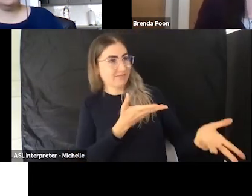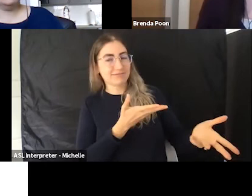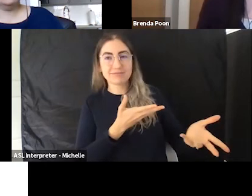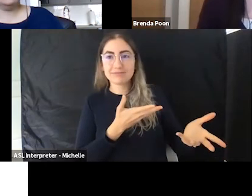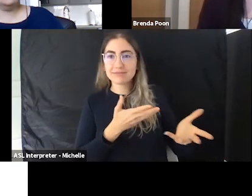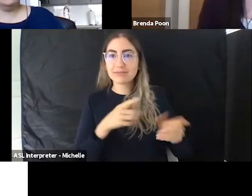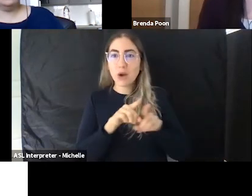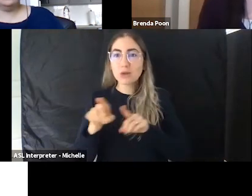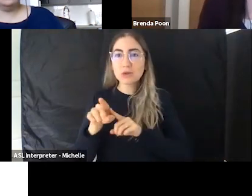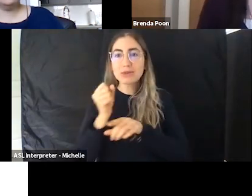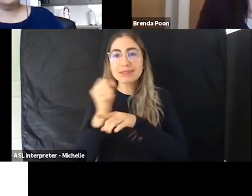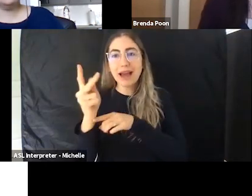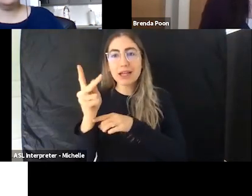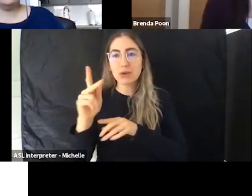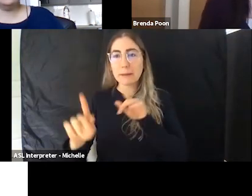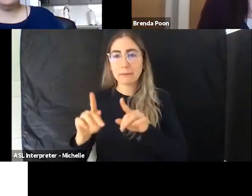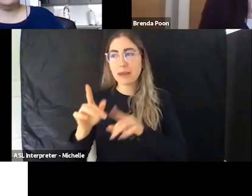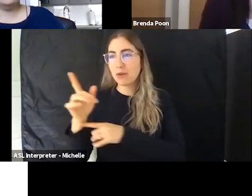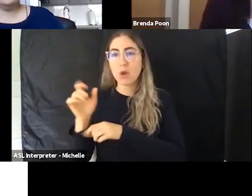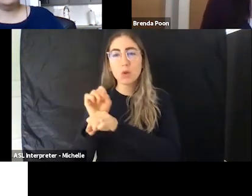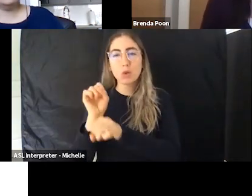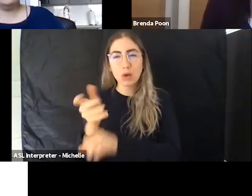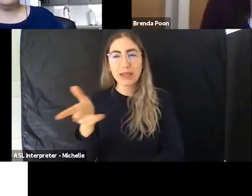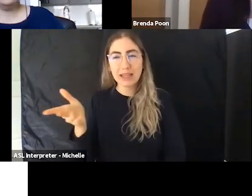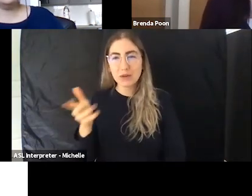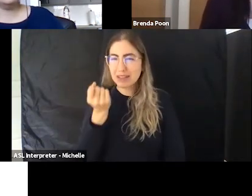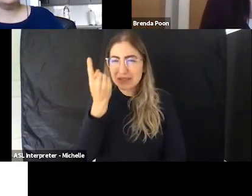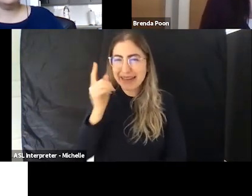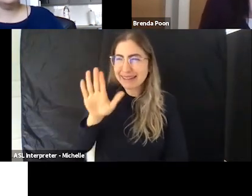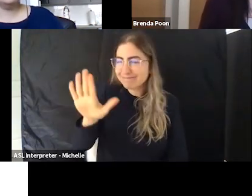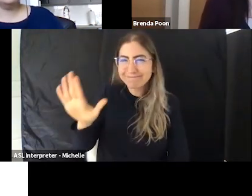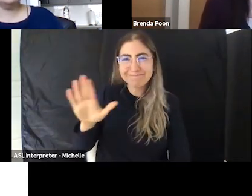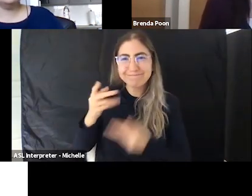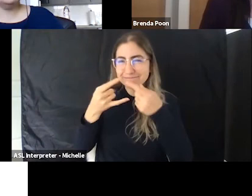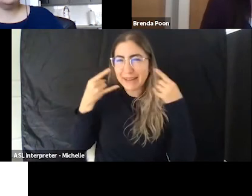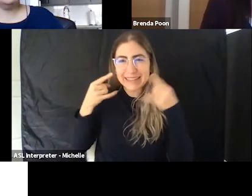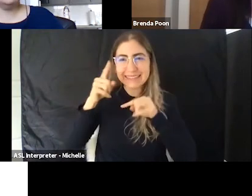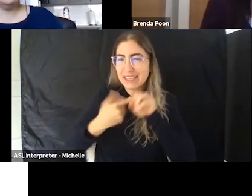SKYTRAIN ATTENDANTS AS WELL, SO UNDERSTANDING STAFF PEOPLE WITH TRANSIT, VERY DIFFICULT, AND IT WAS